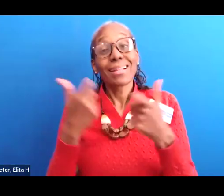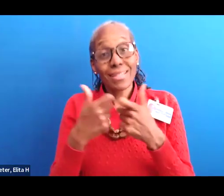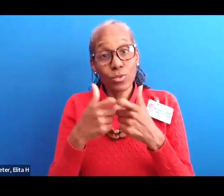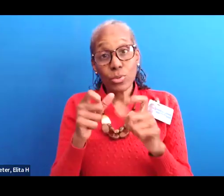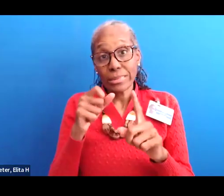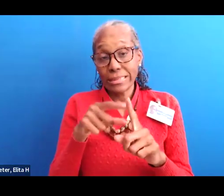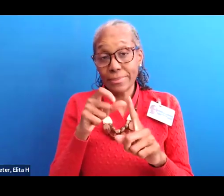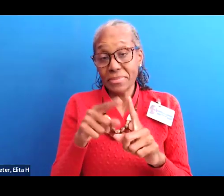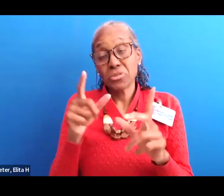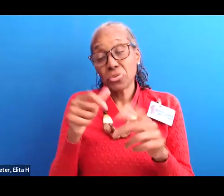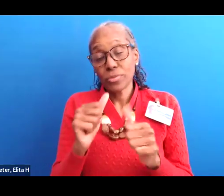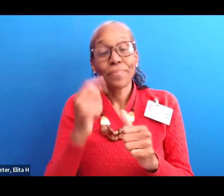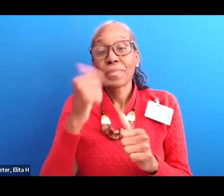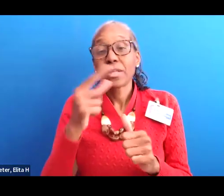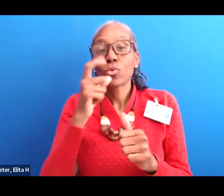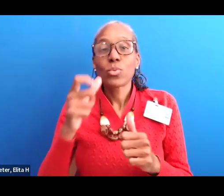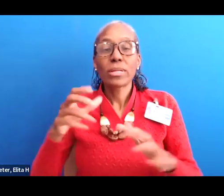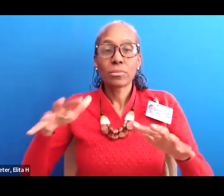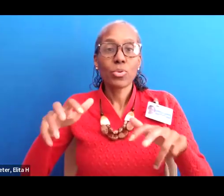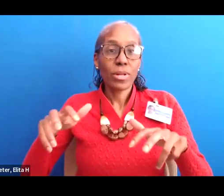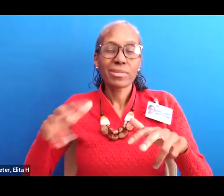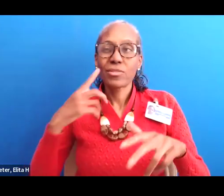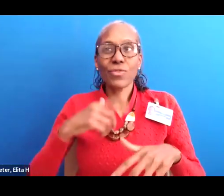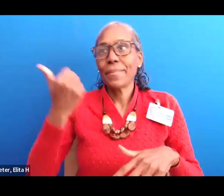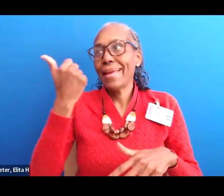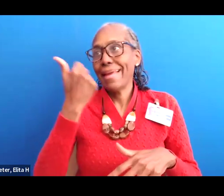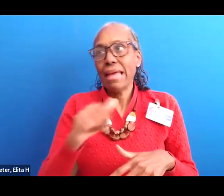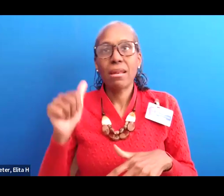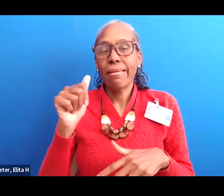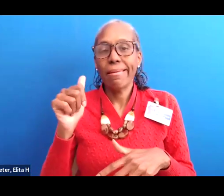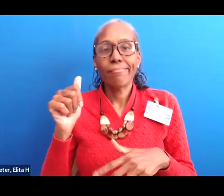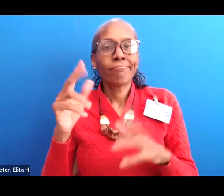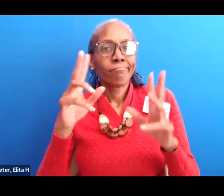Just about anybody who has paralysis from any issue, it